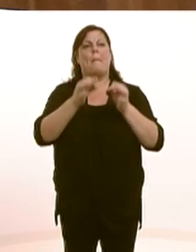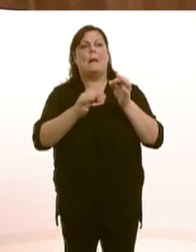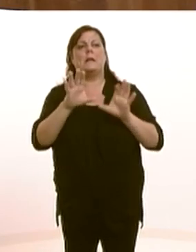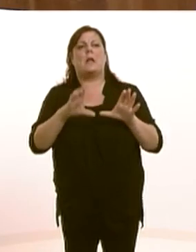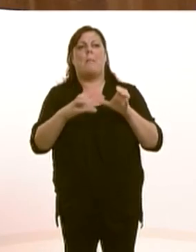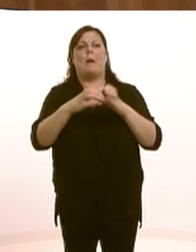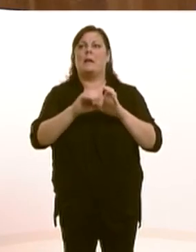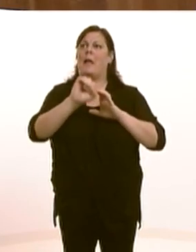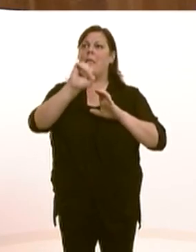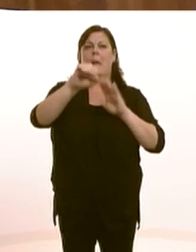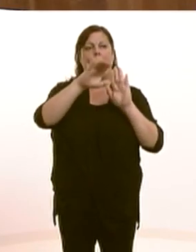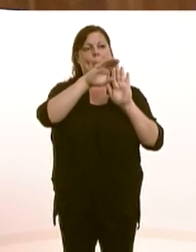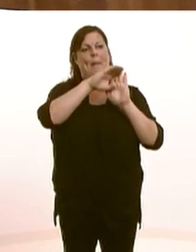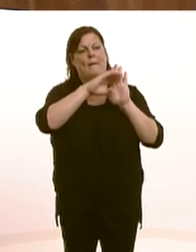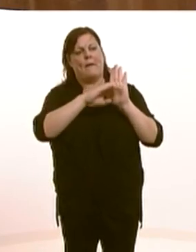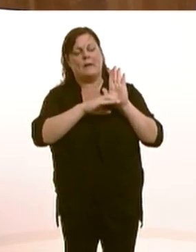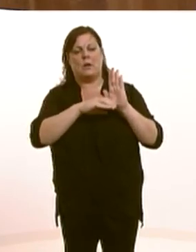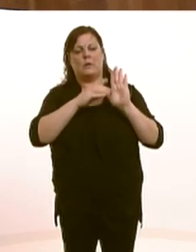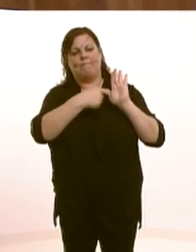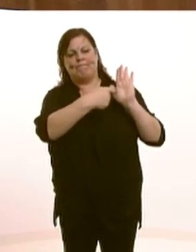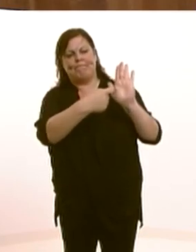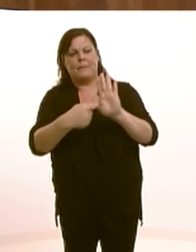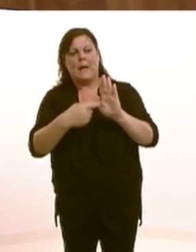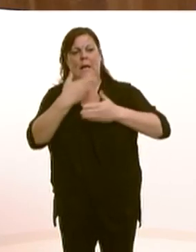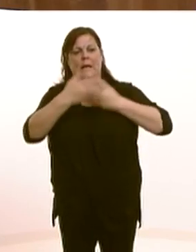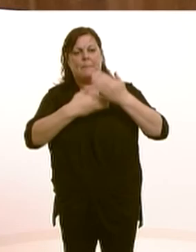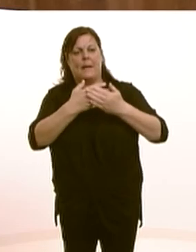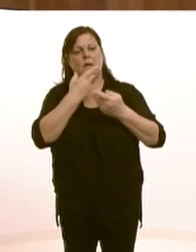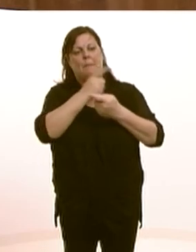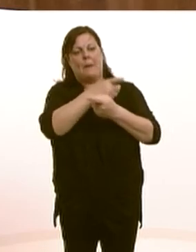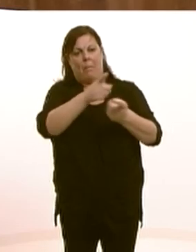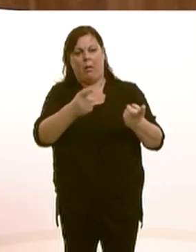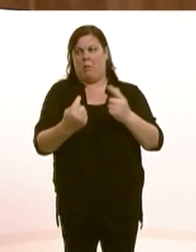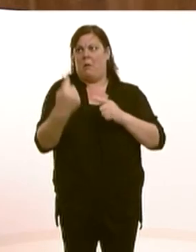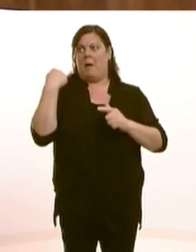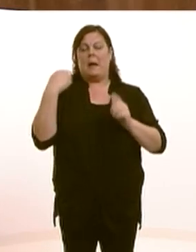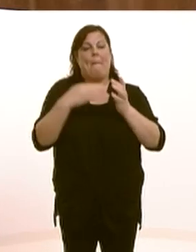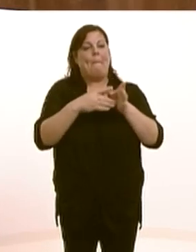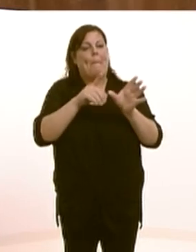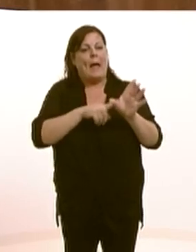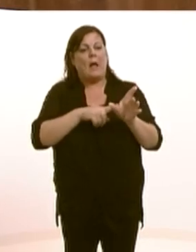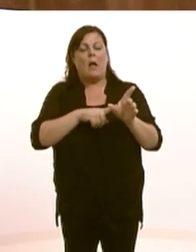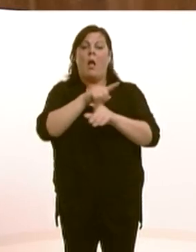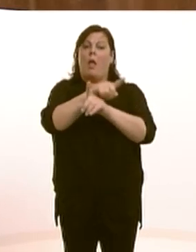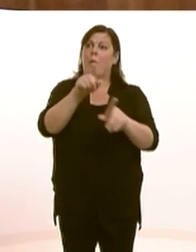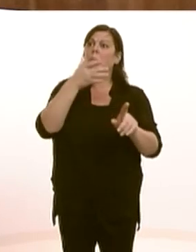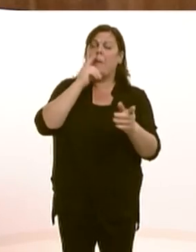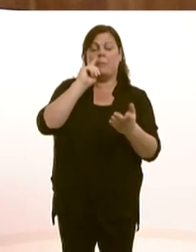explained their position to the people of Wales at the election in May. The people of Wales took a decision in terms of what they wanted to do.